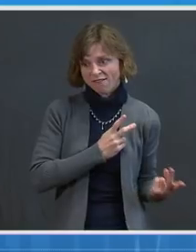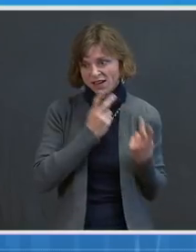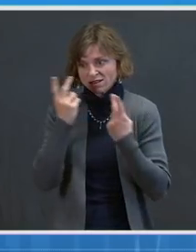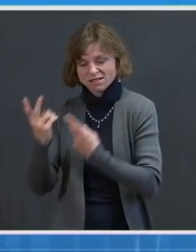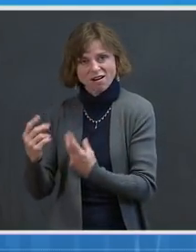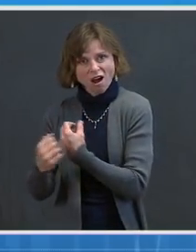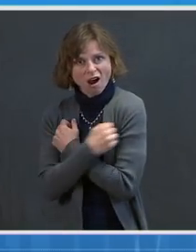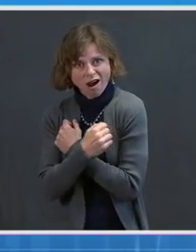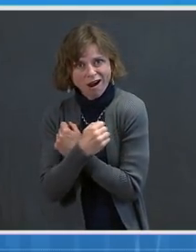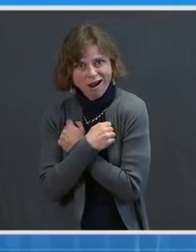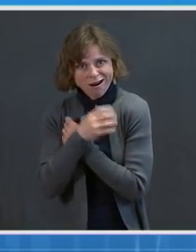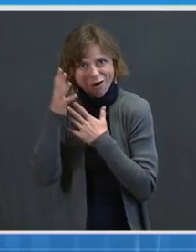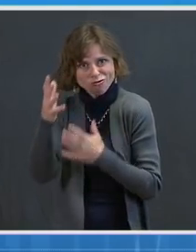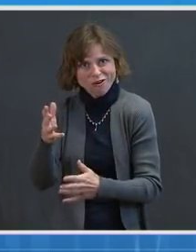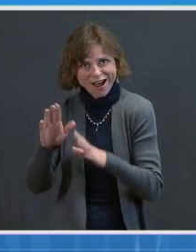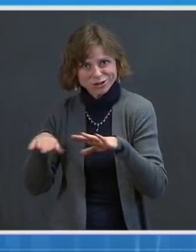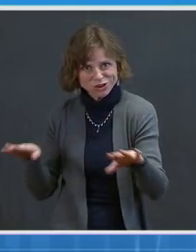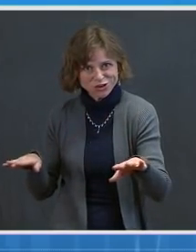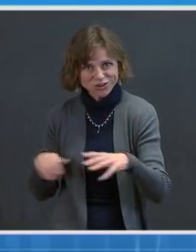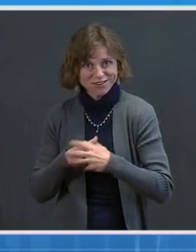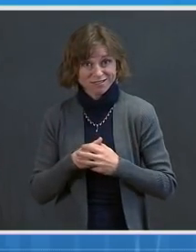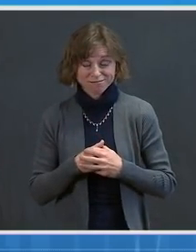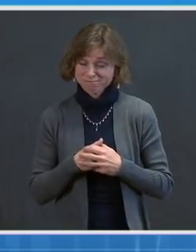and, in most circumstances, without wearing a mask.